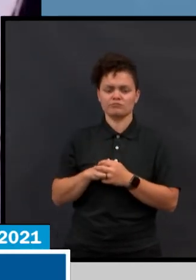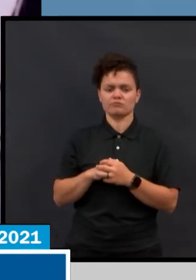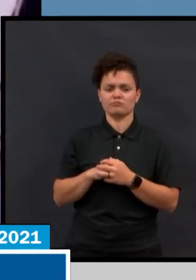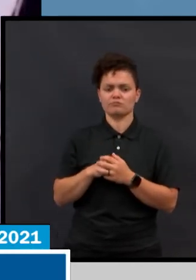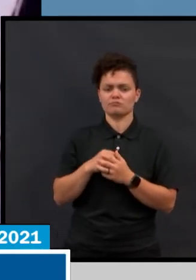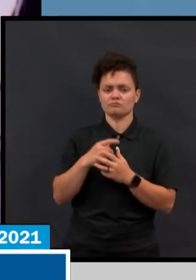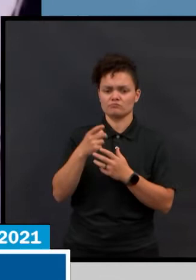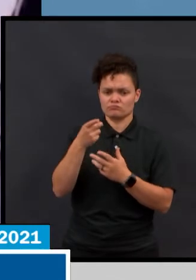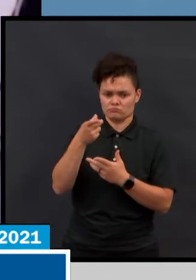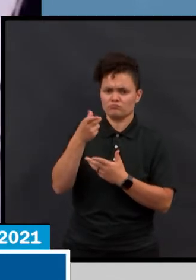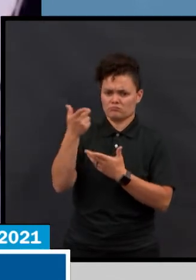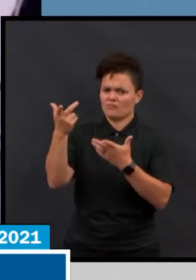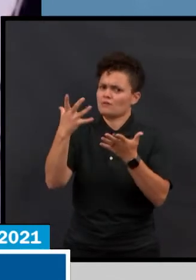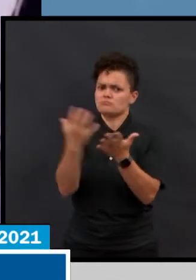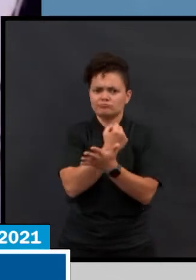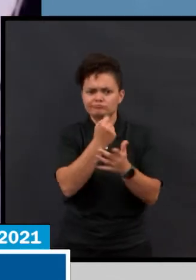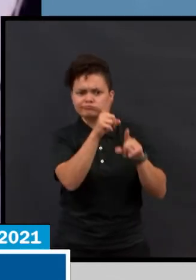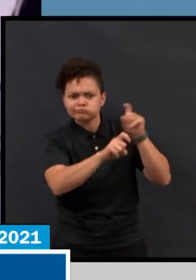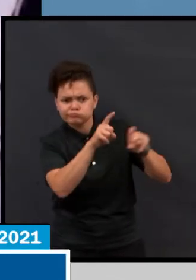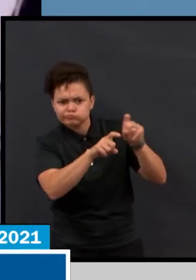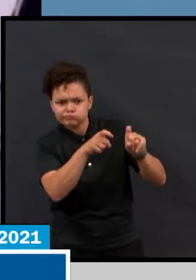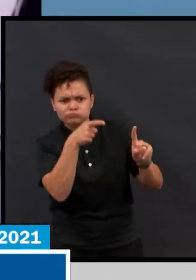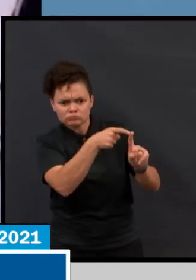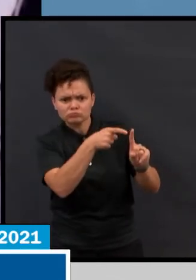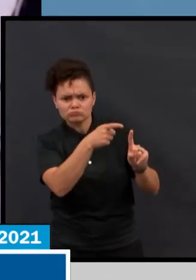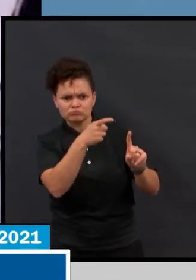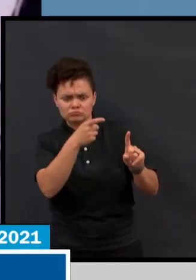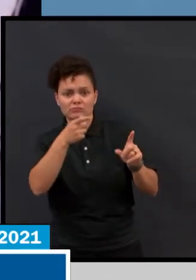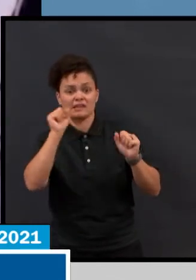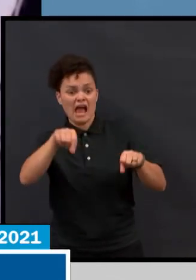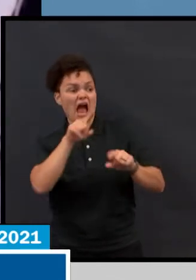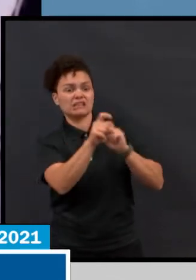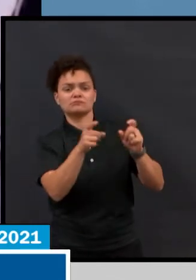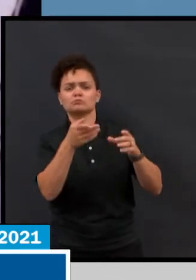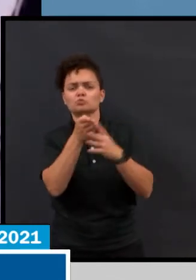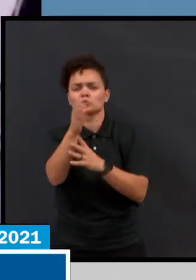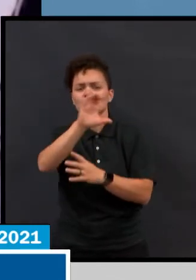of that by dropping those questions in the zoom if you're saying well i'm not watching on zoom